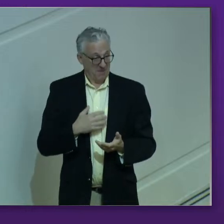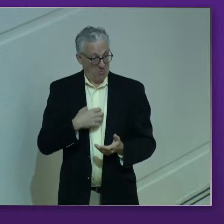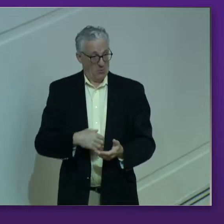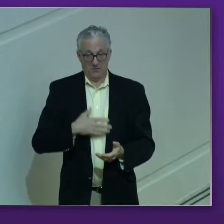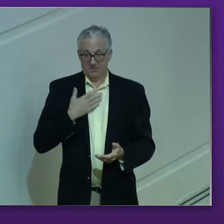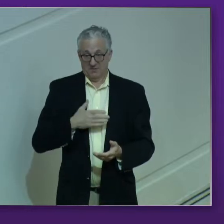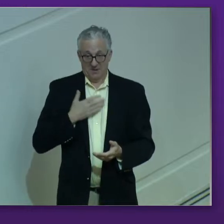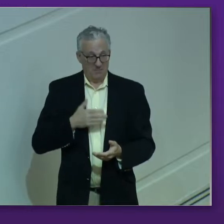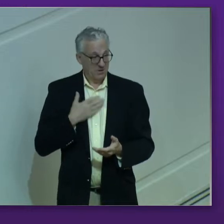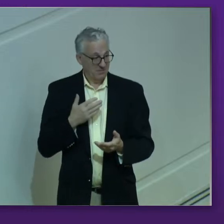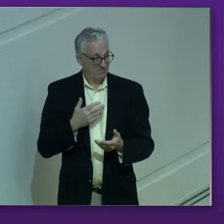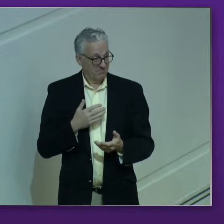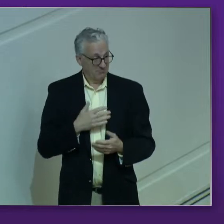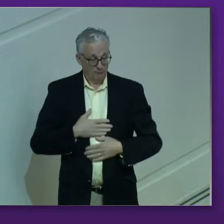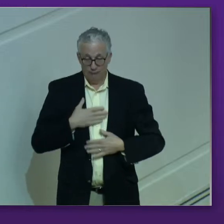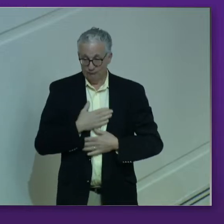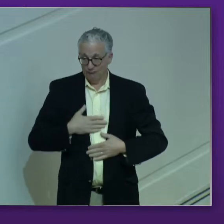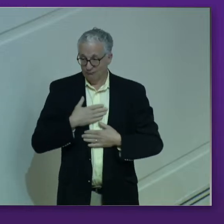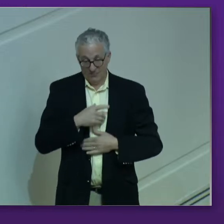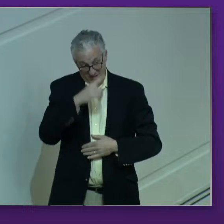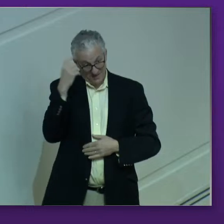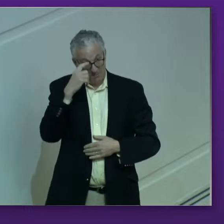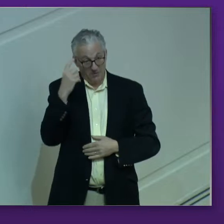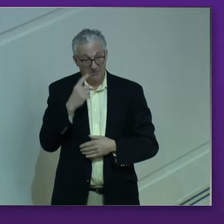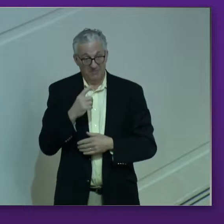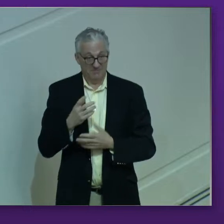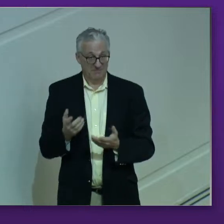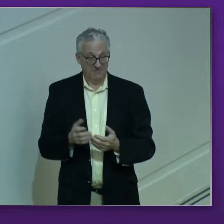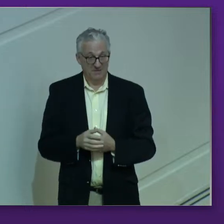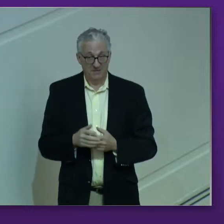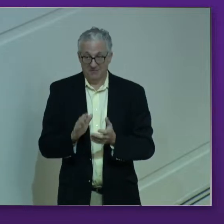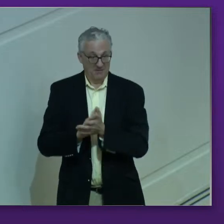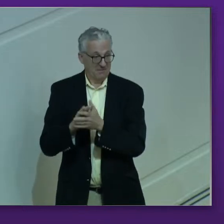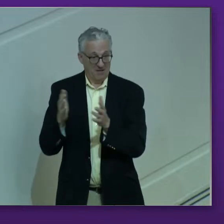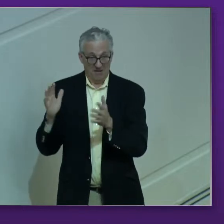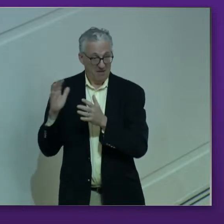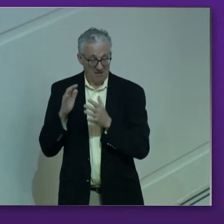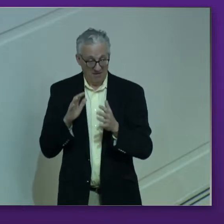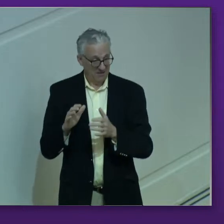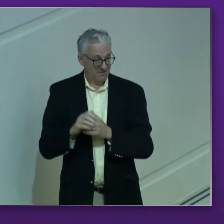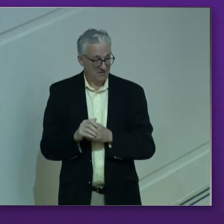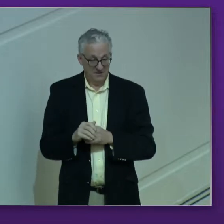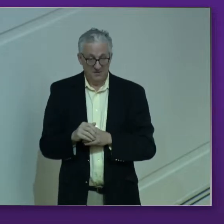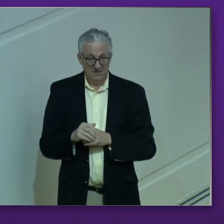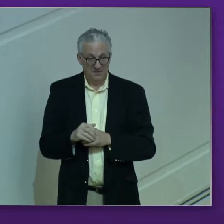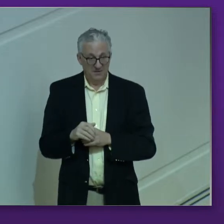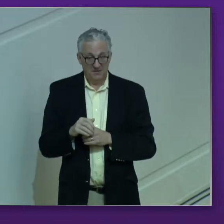NOW AND IT IS FORMAL ADDRESS TO WISH EVERYBODY A HAPPY SUMMER I HOPE YOU HAVE AN ENJOYABLE SUMMER.